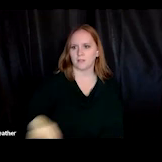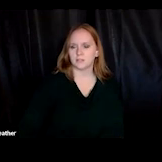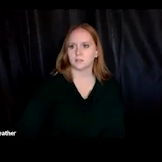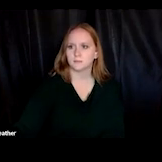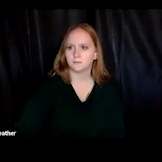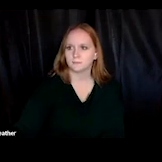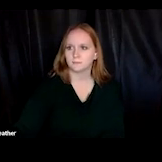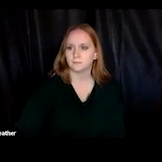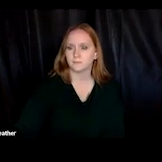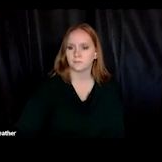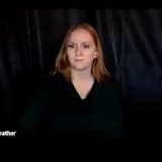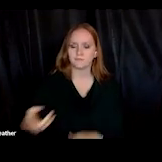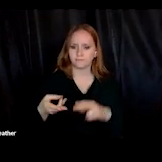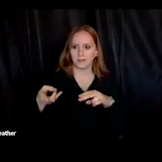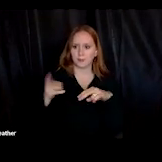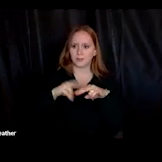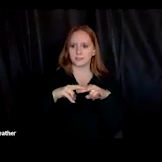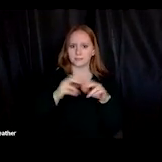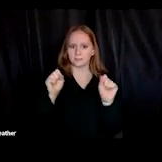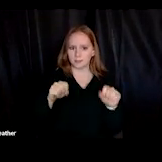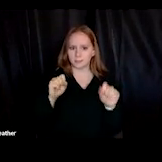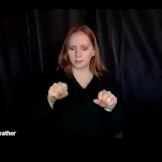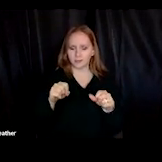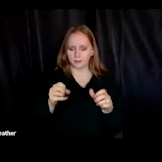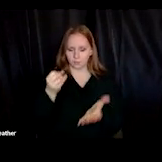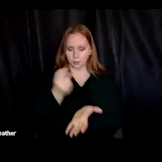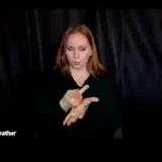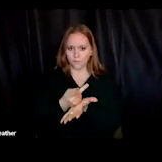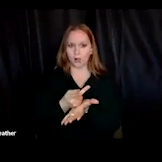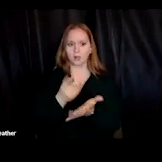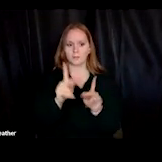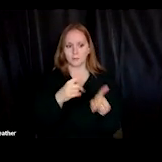to increase equity and health equity among people experiencing homelessness. And looking, of course, at how access